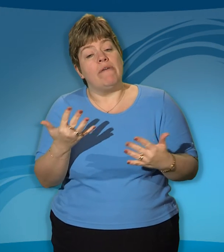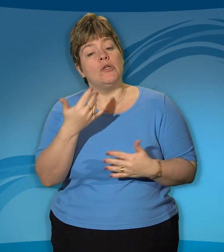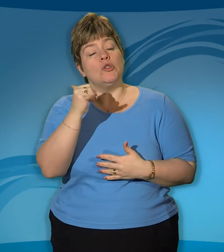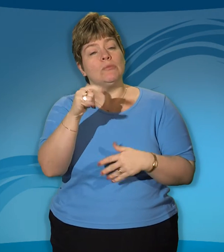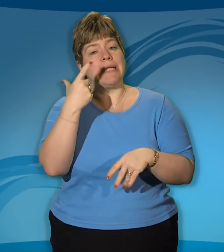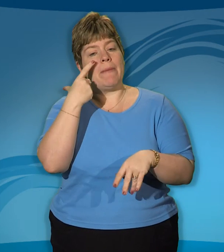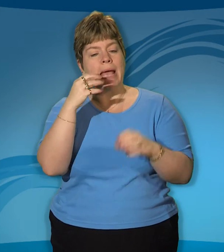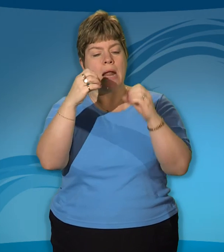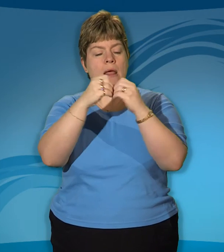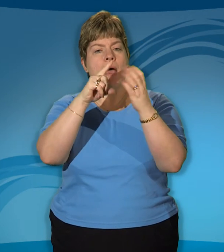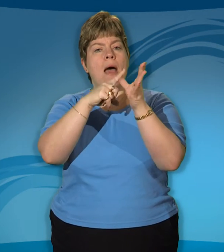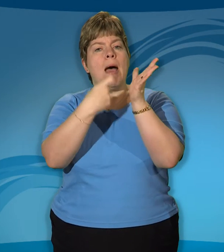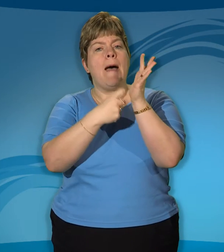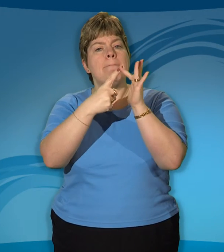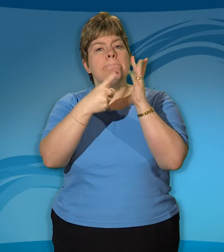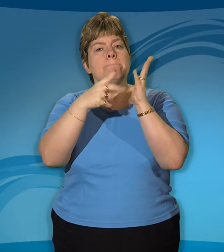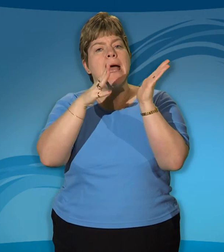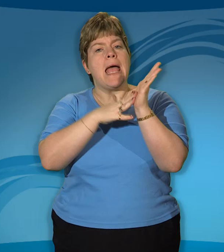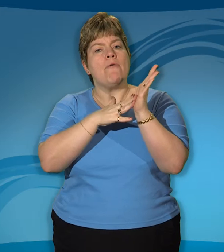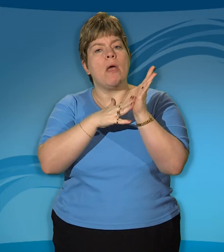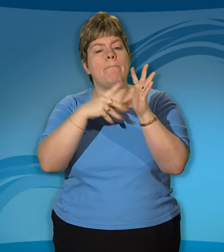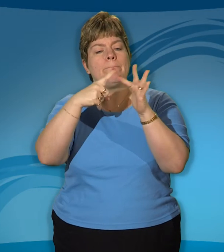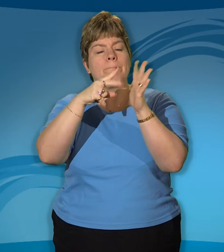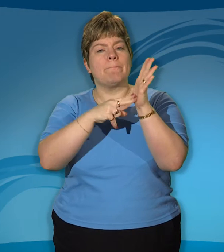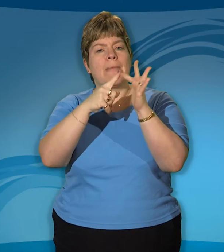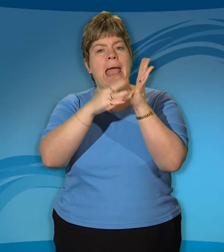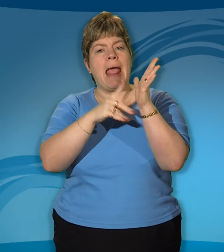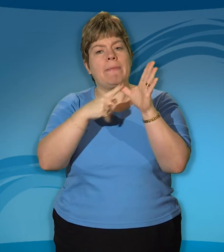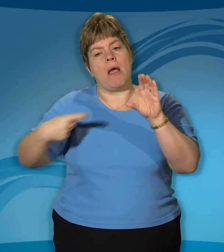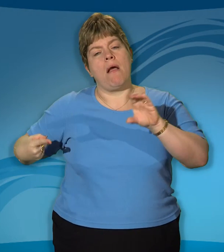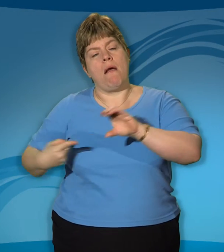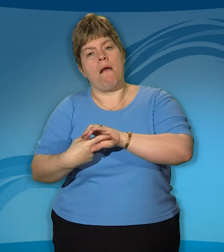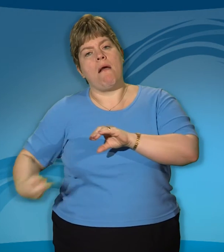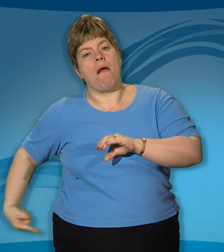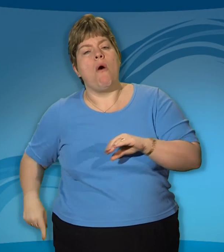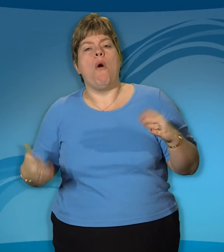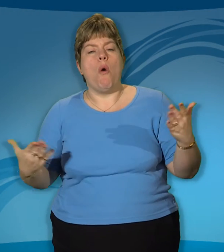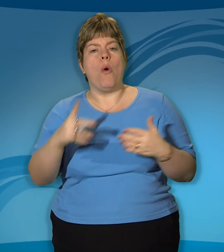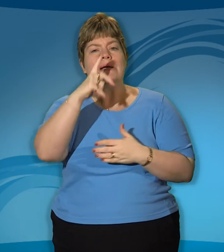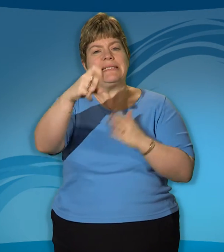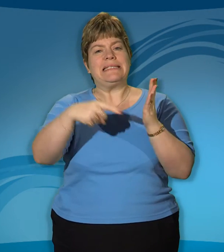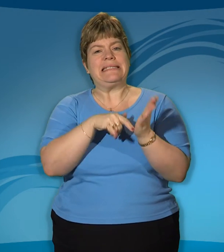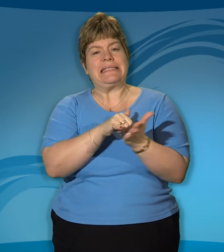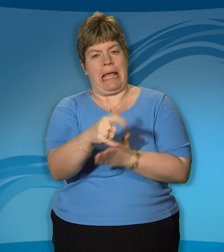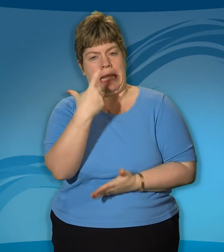However, sometimes a barium enema/CT scan may be performed.